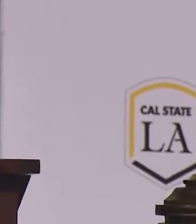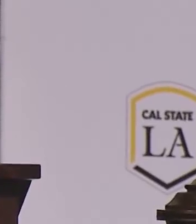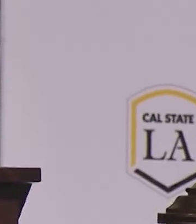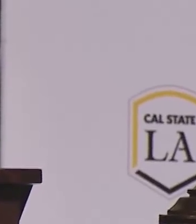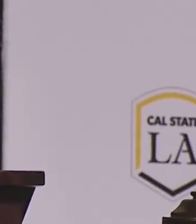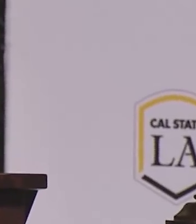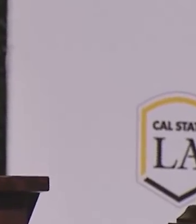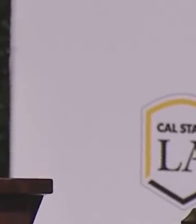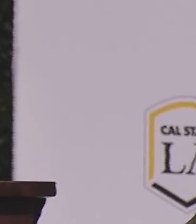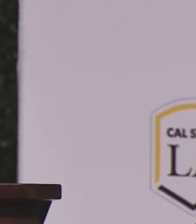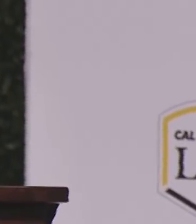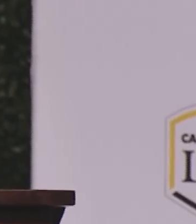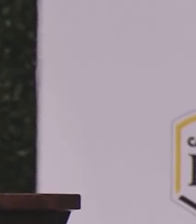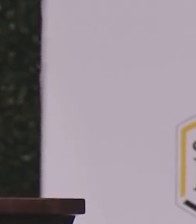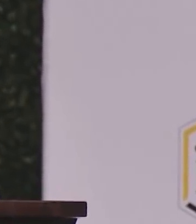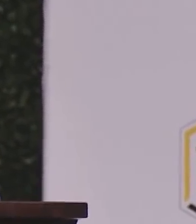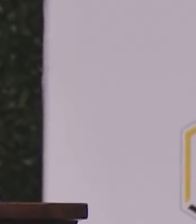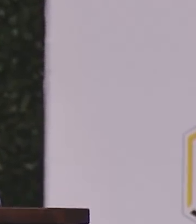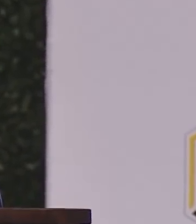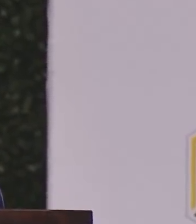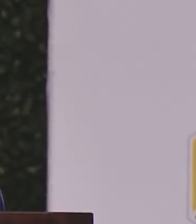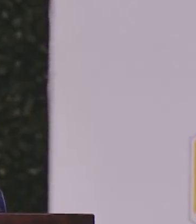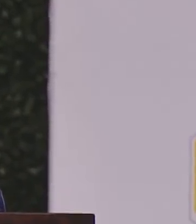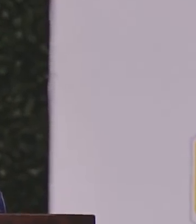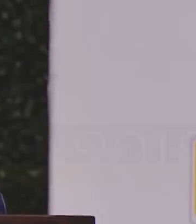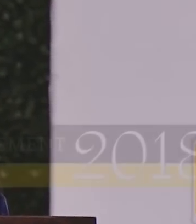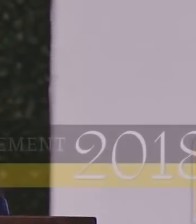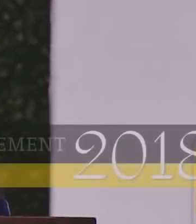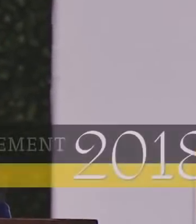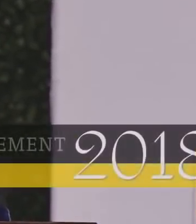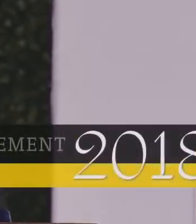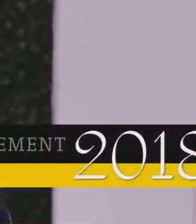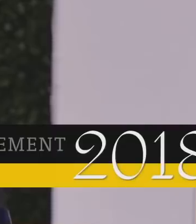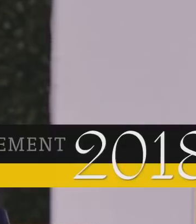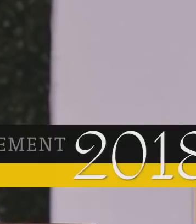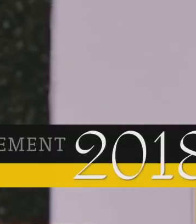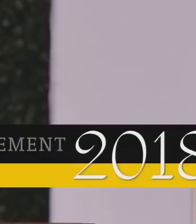GOOD EVENING, STUDENTS, HONORED FAMILY MEMBERS AND FRIENDS. I'M DR. CHERYL NEY, DEAN OF THE CHARTER COLLEGE OF EDUCATION.